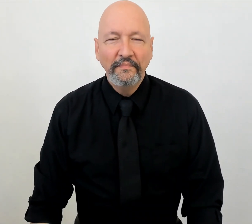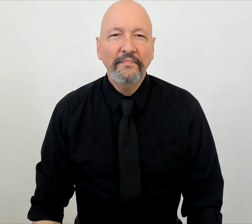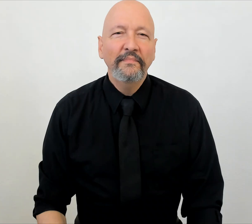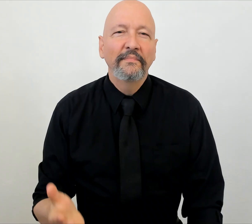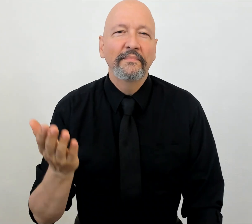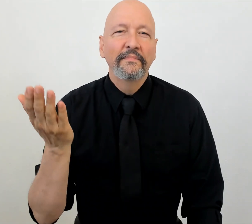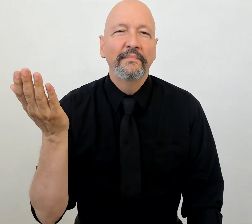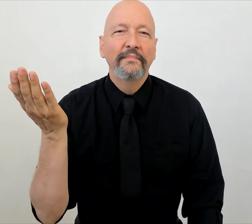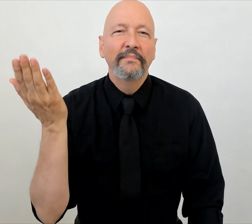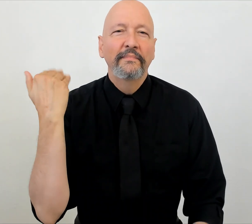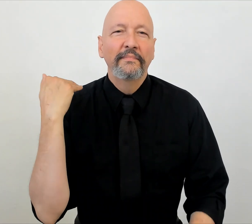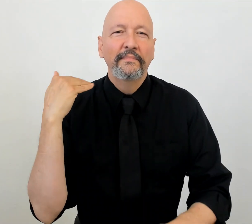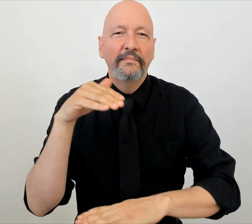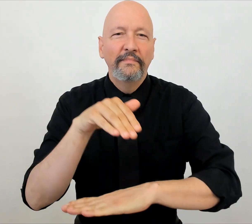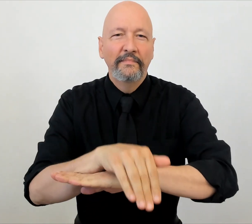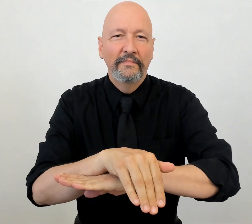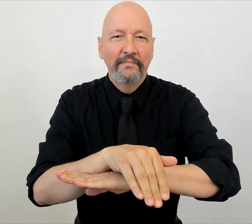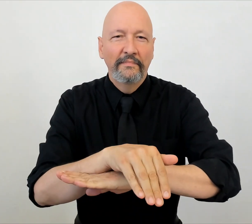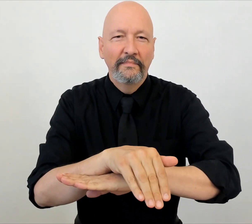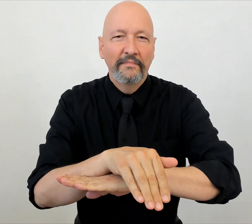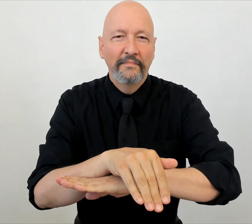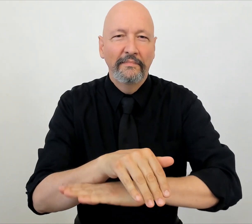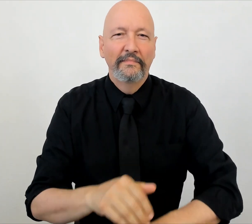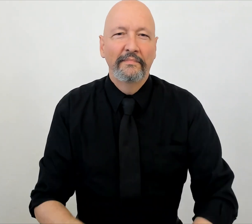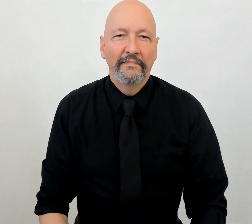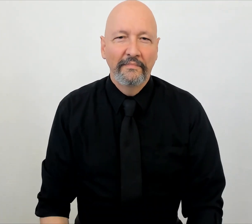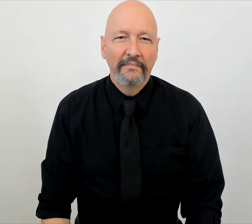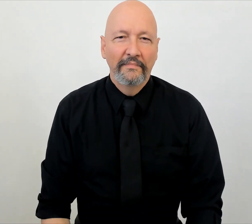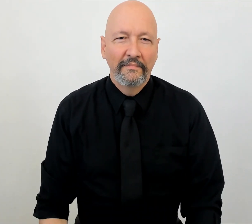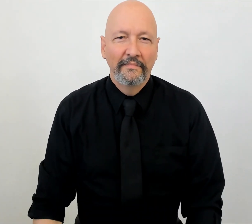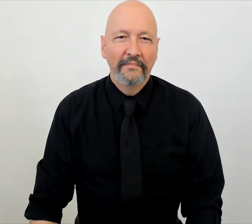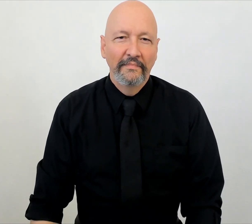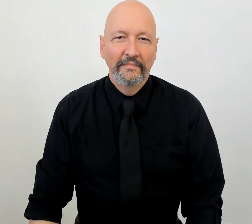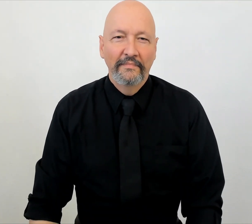last night = PAST NIGHT